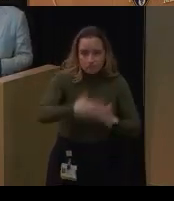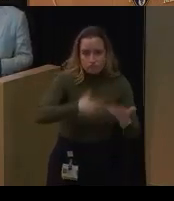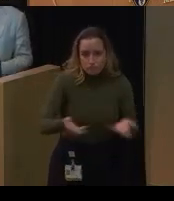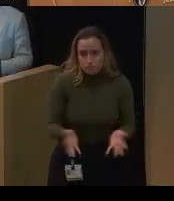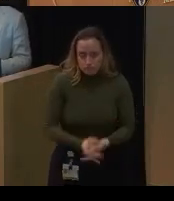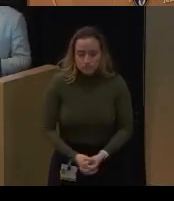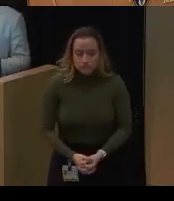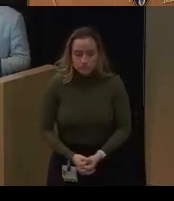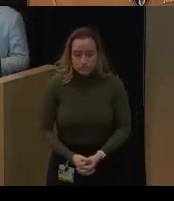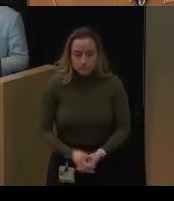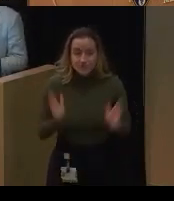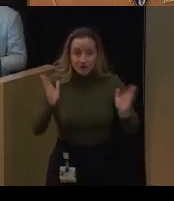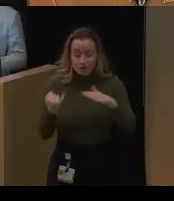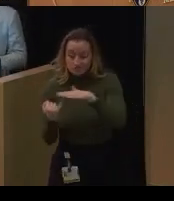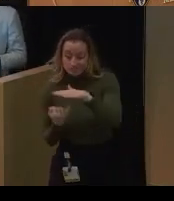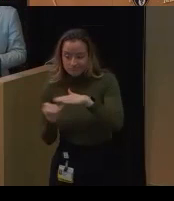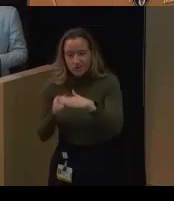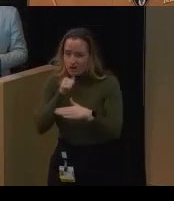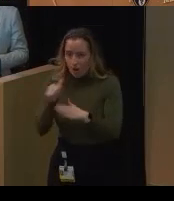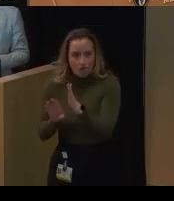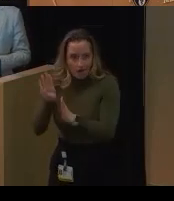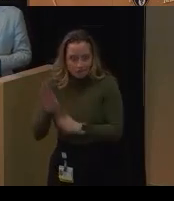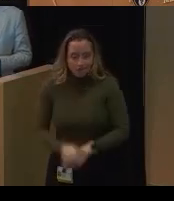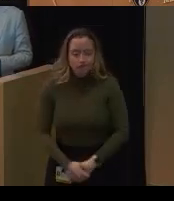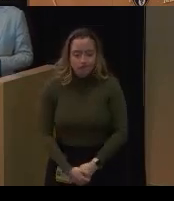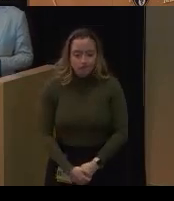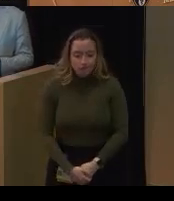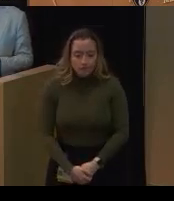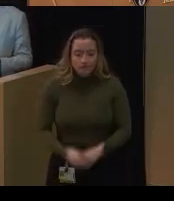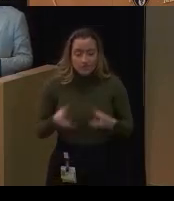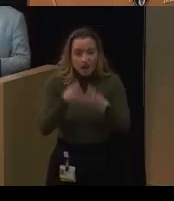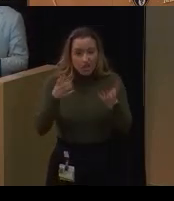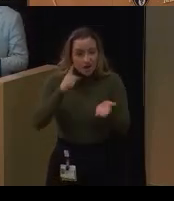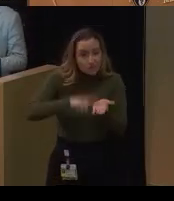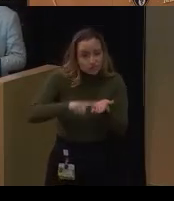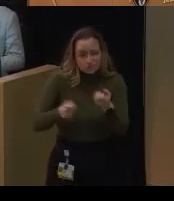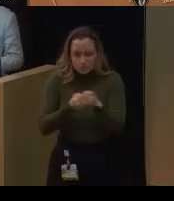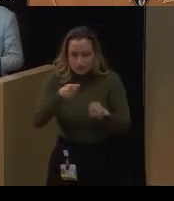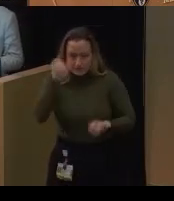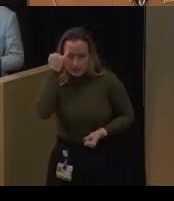in isolation and a large body of research supports this idea so our extent of social connection or